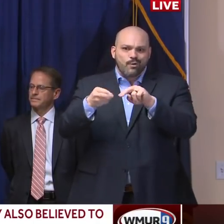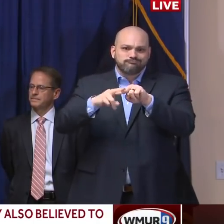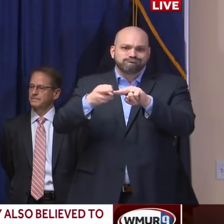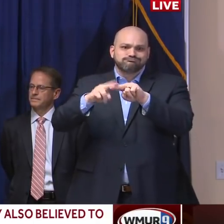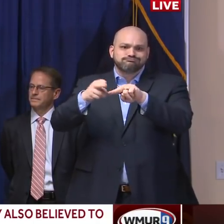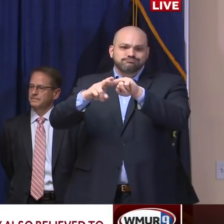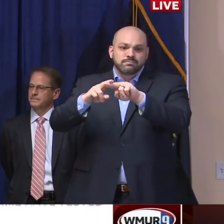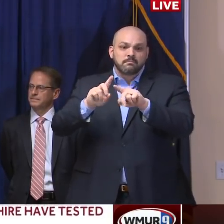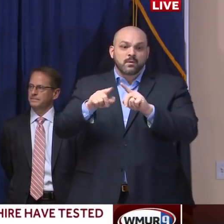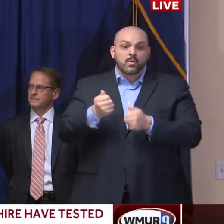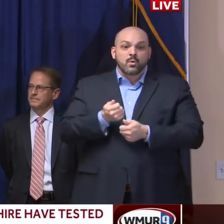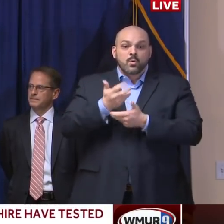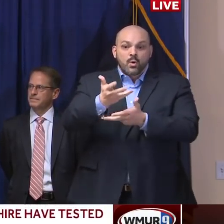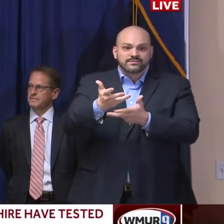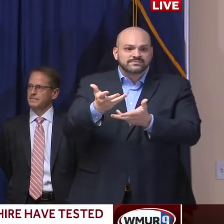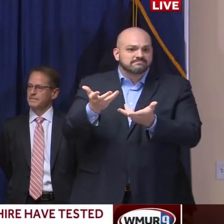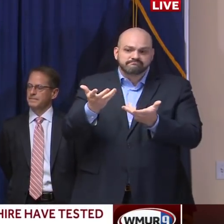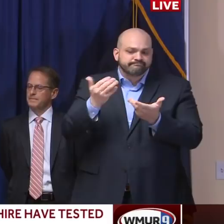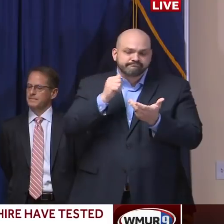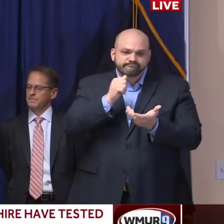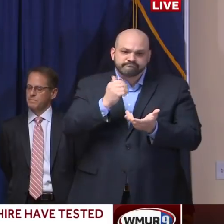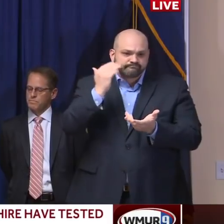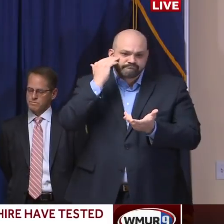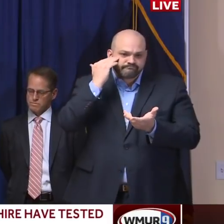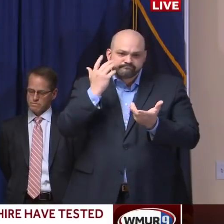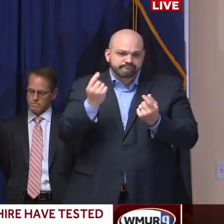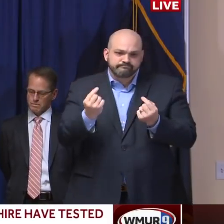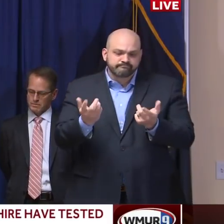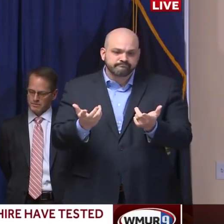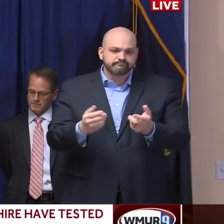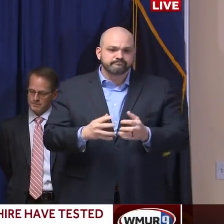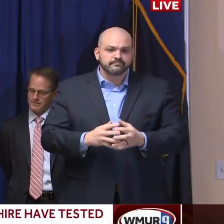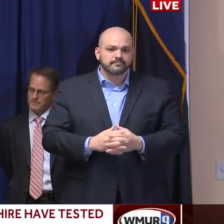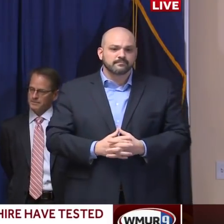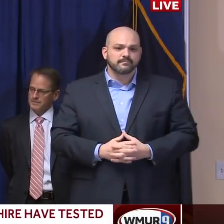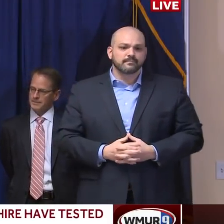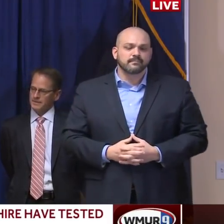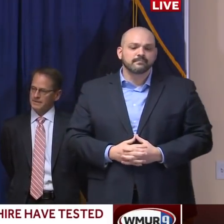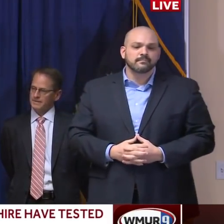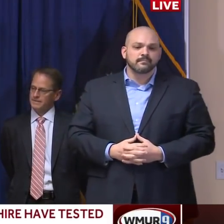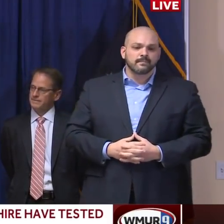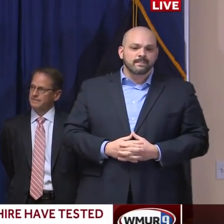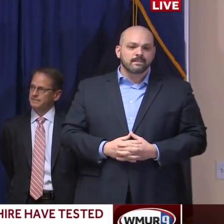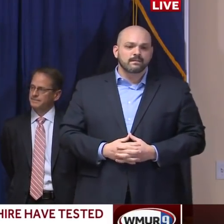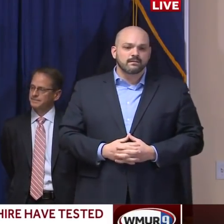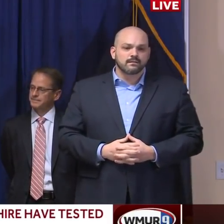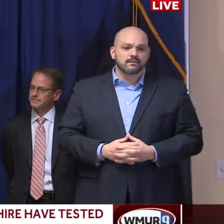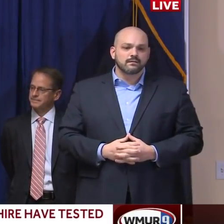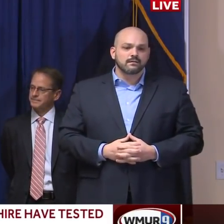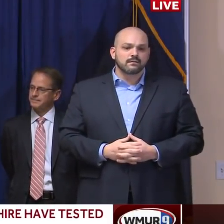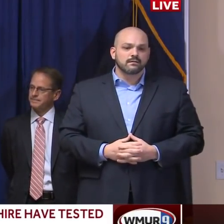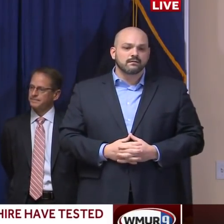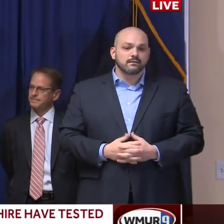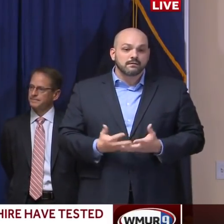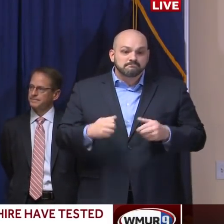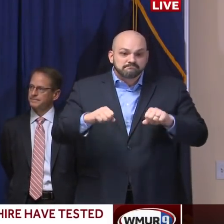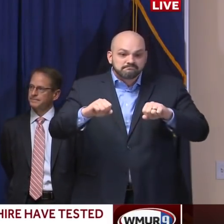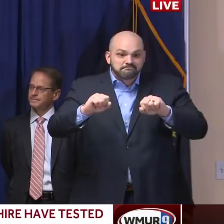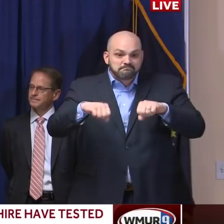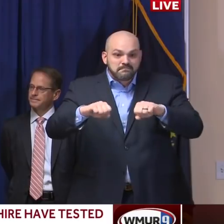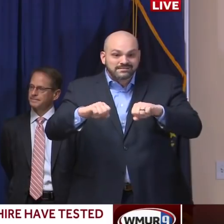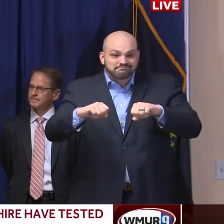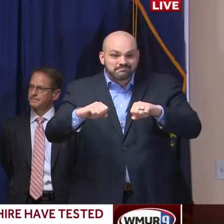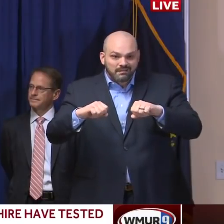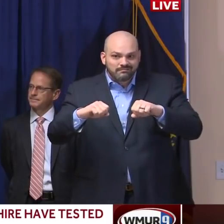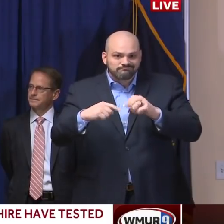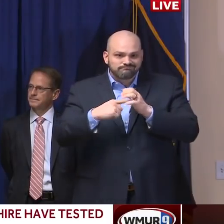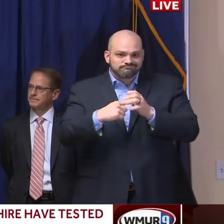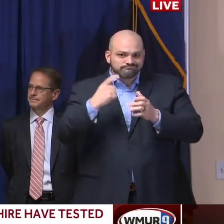IN SHORT, THERE MAY BE ADDITIONAL COVID-19 CASES IN THE COMING DAYS WHERE THERE IS NOT A CLEAR IDENTIFIED RISK FACTOR.